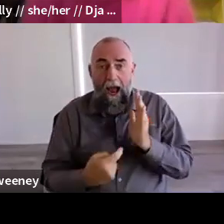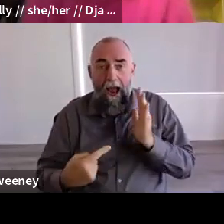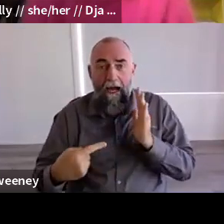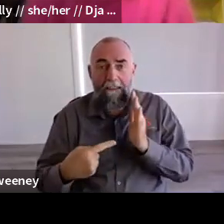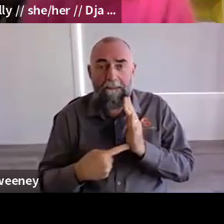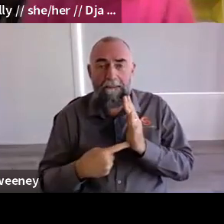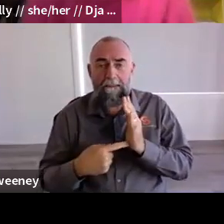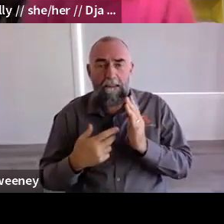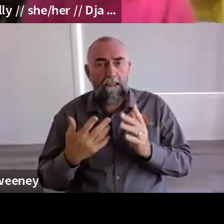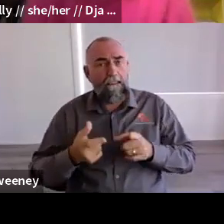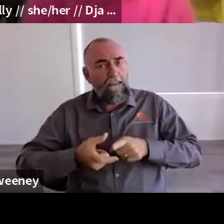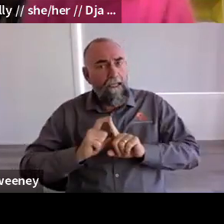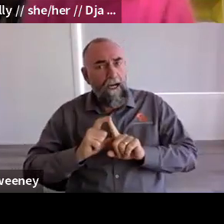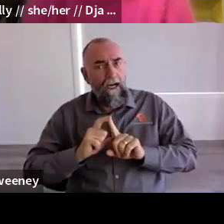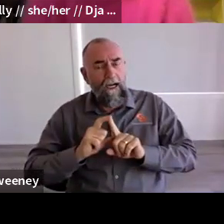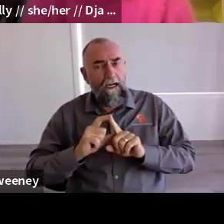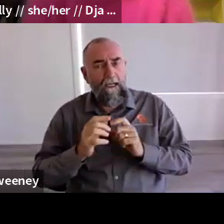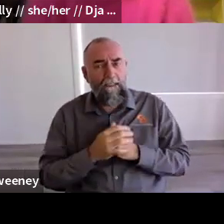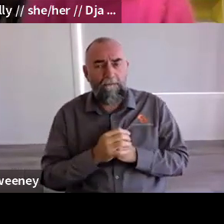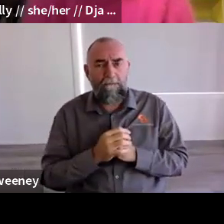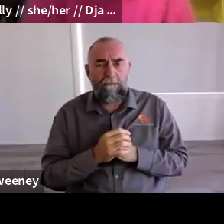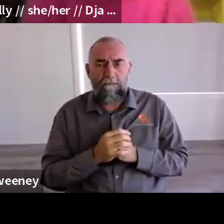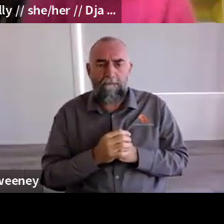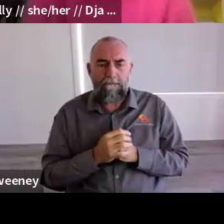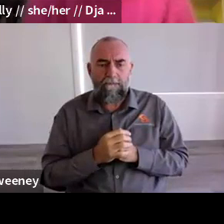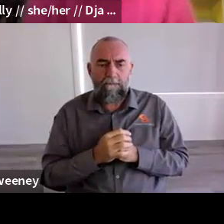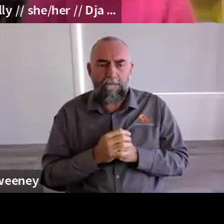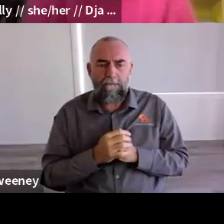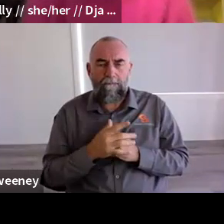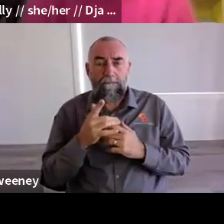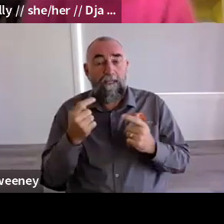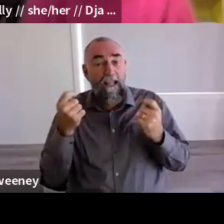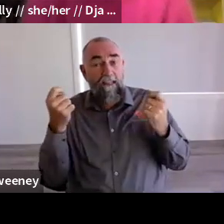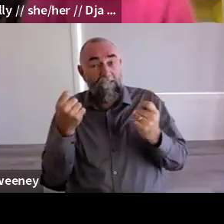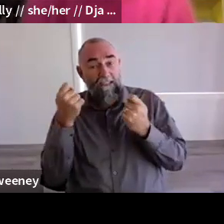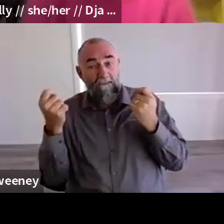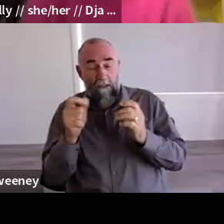out there in bush. There's a different scenario. I'm sorry, you, Beatrice,